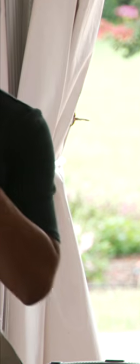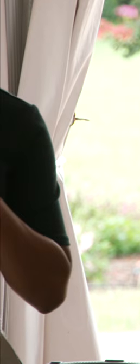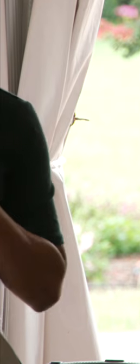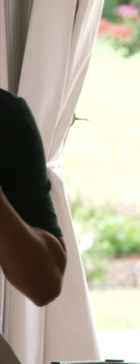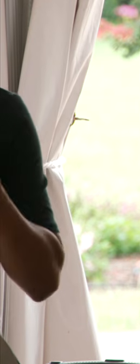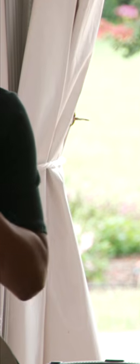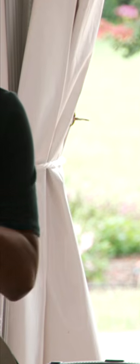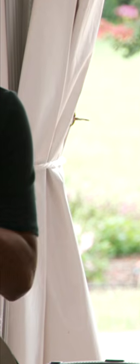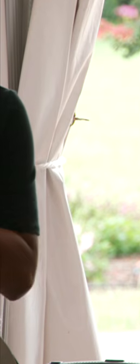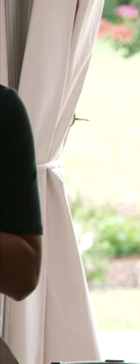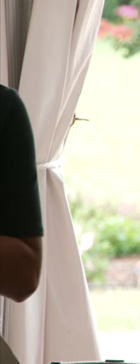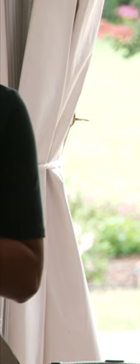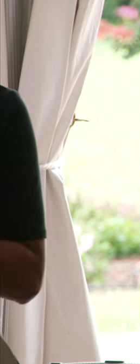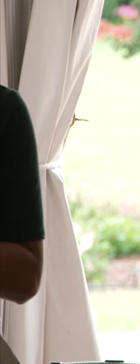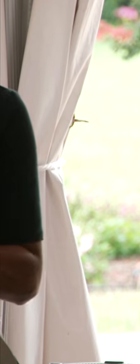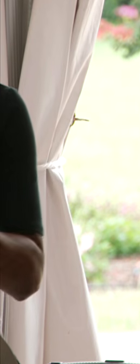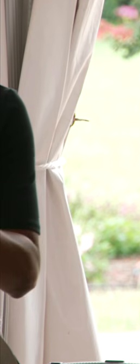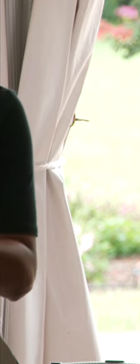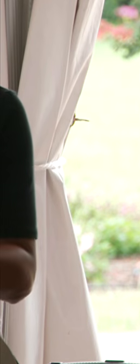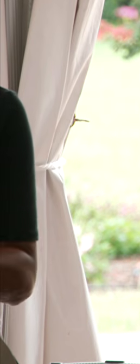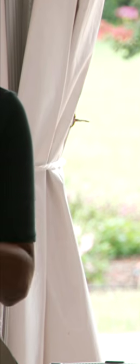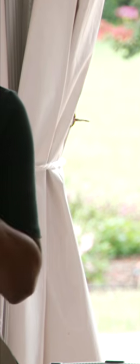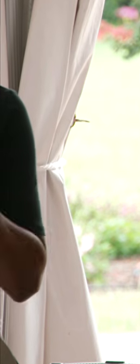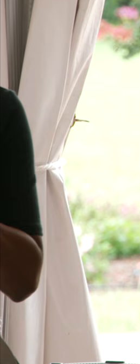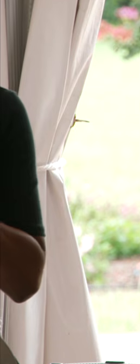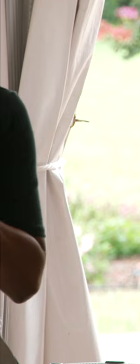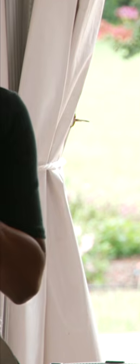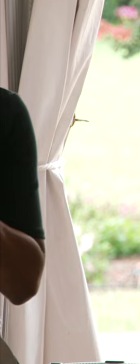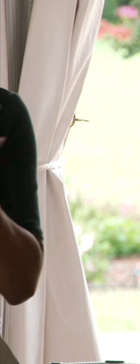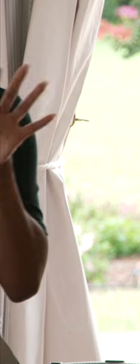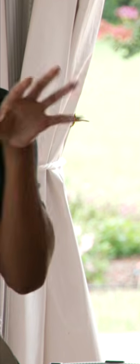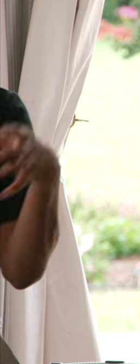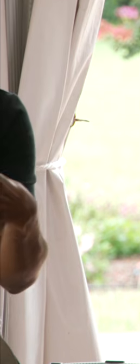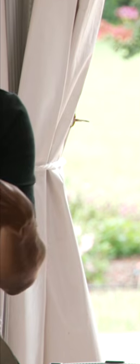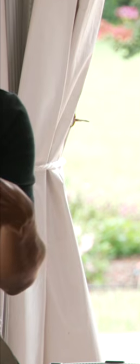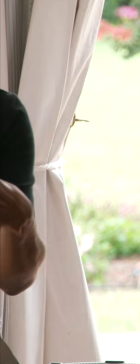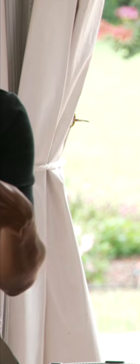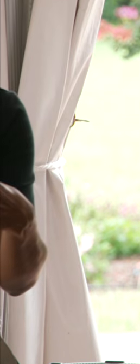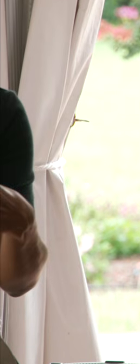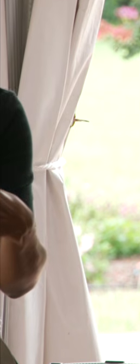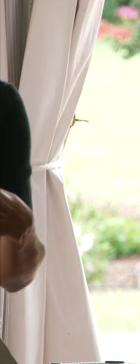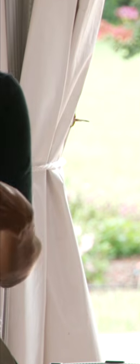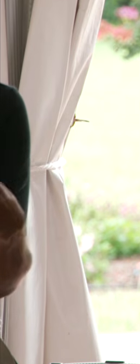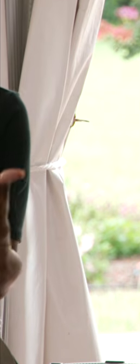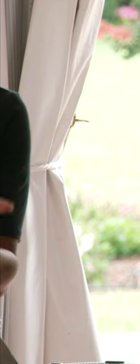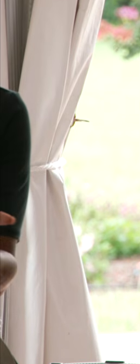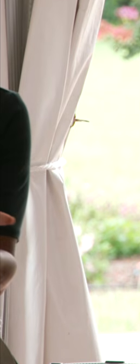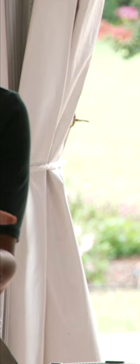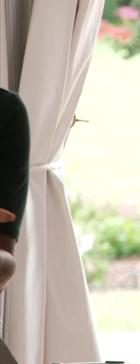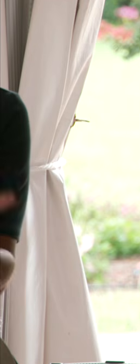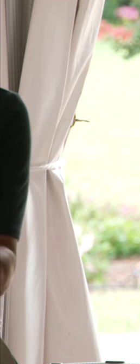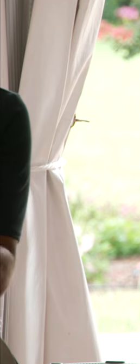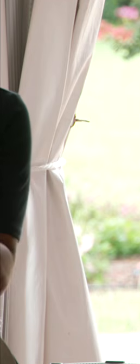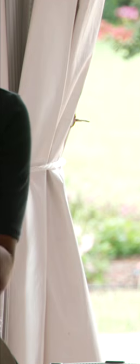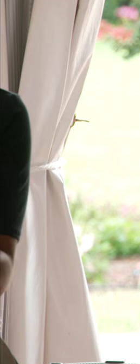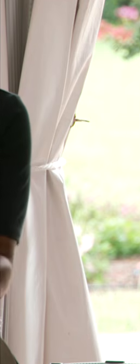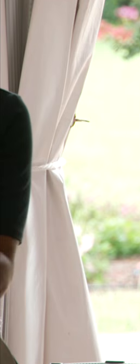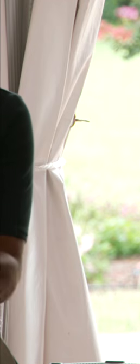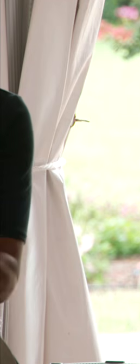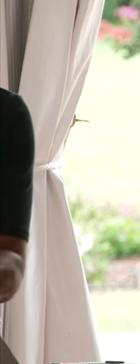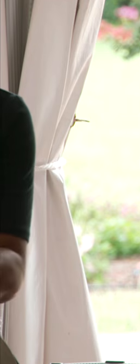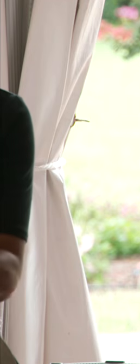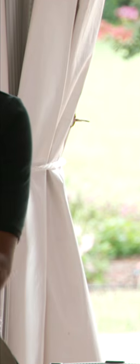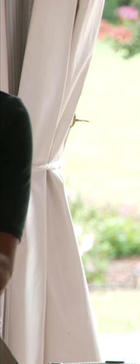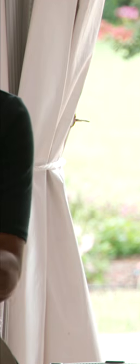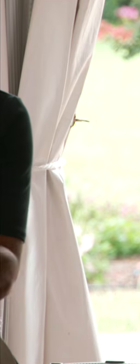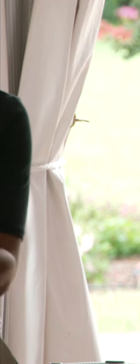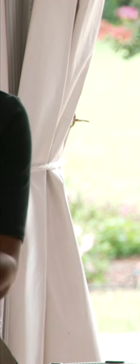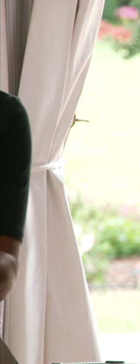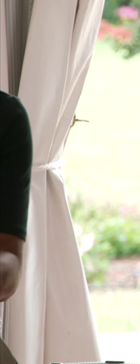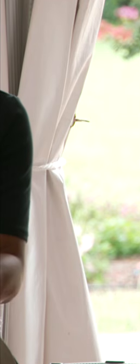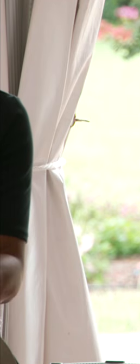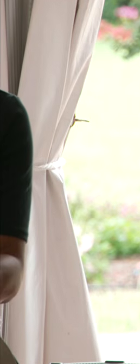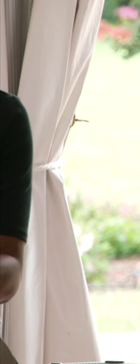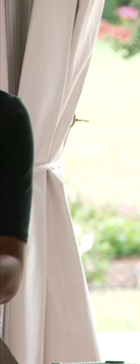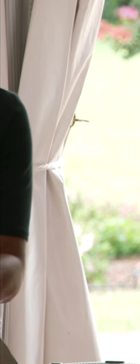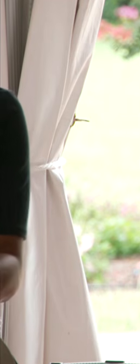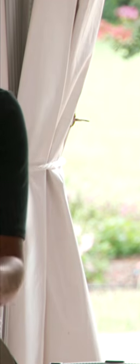or vulnerable population simply because they are convenient to manipulate. The men of Macon